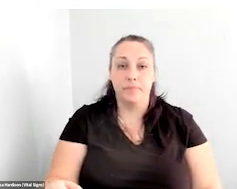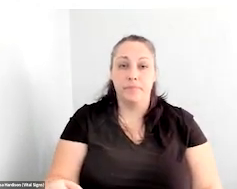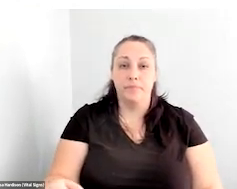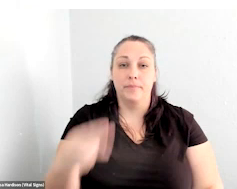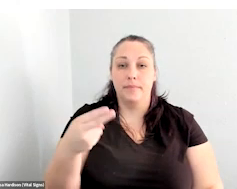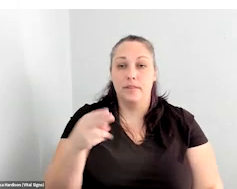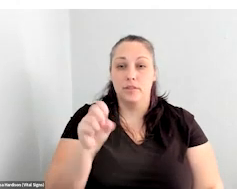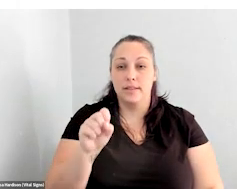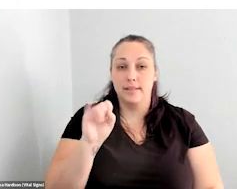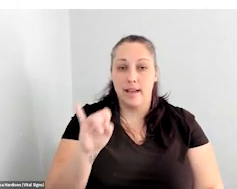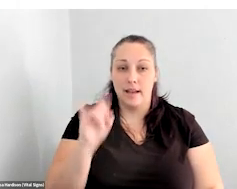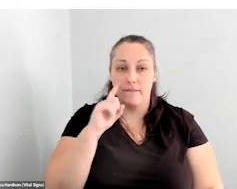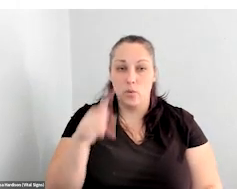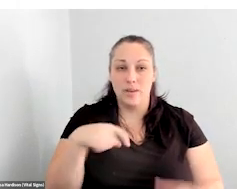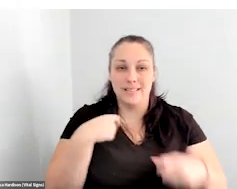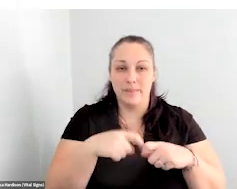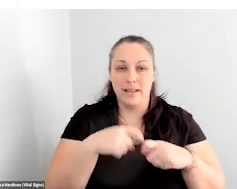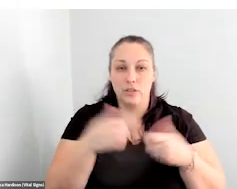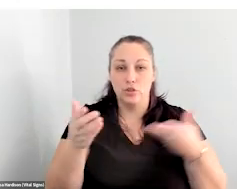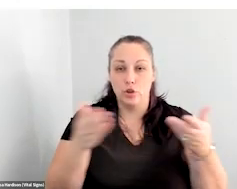which is abbreviated the HSI program,